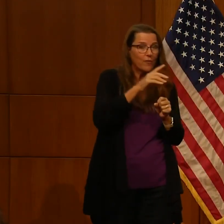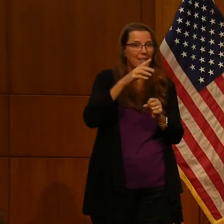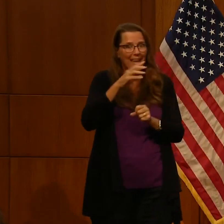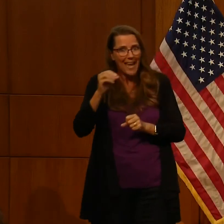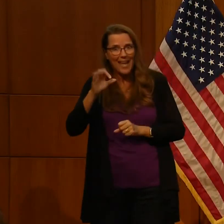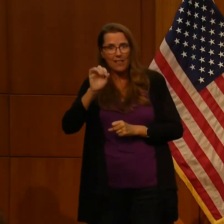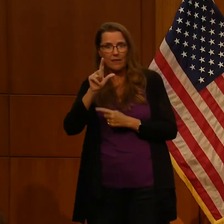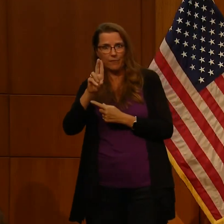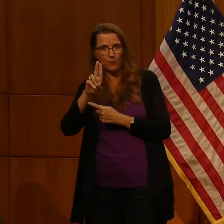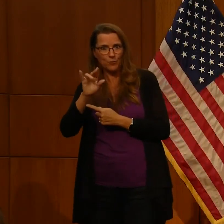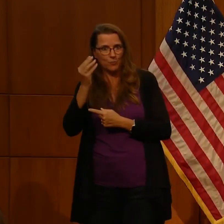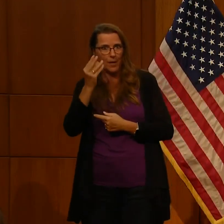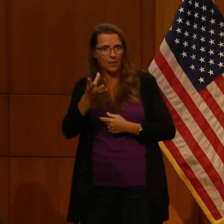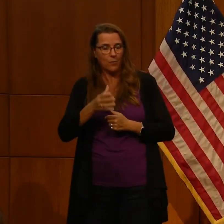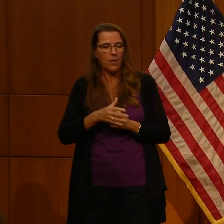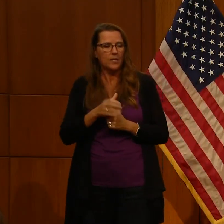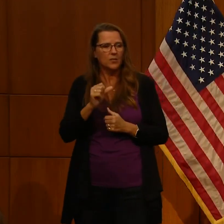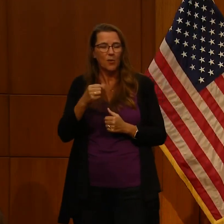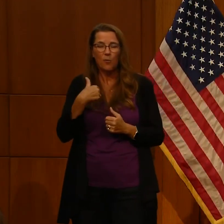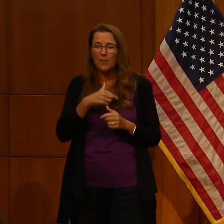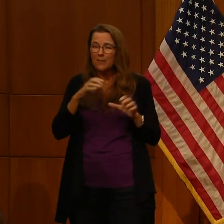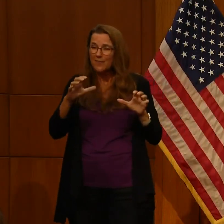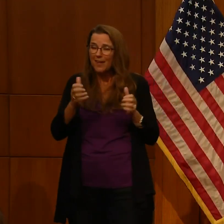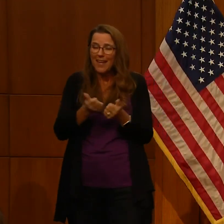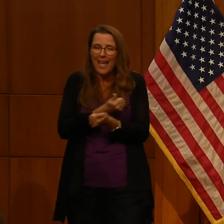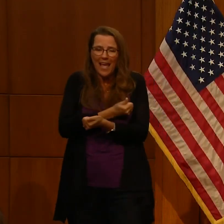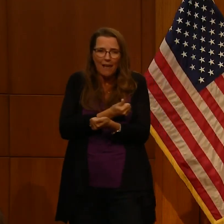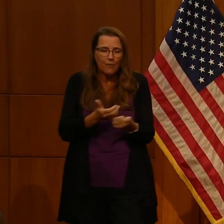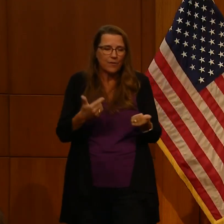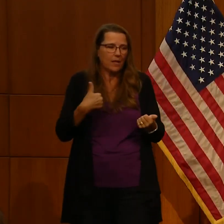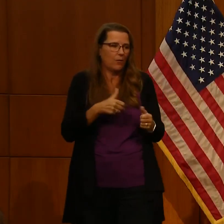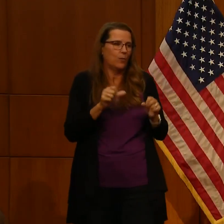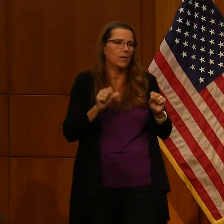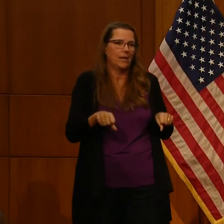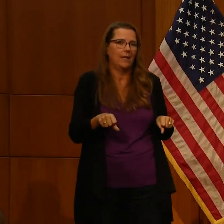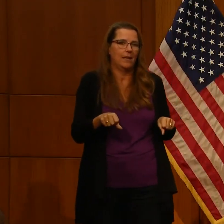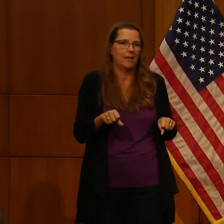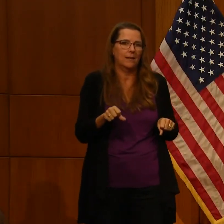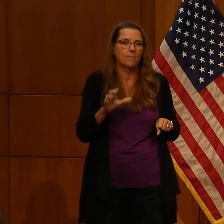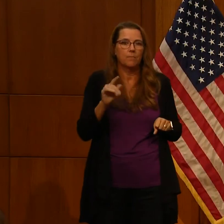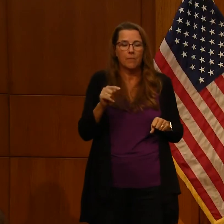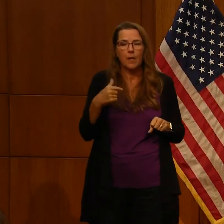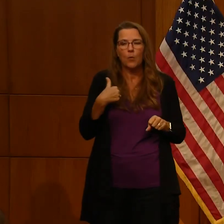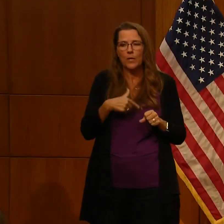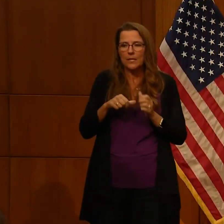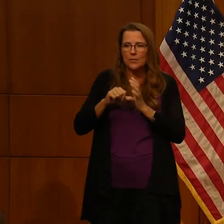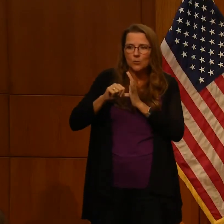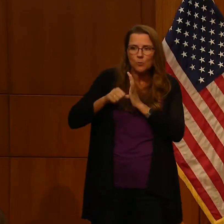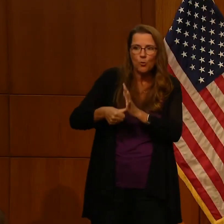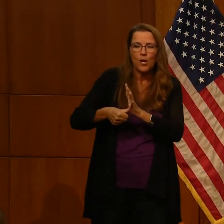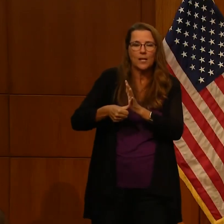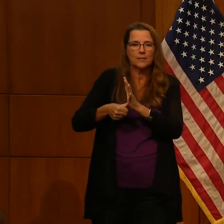OFFERING VACCINATIONS BOTH FOR COVID AND THE FLU. BY THE WAY,